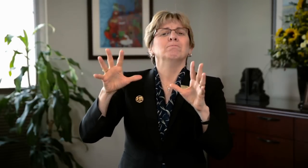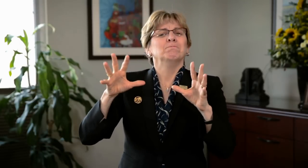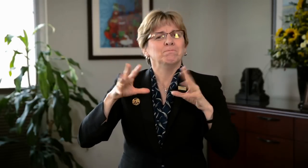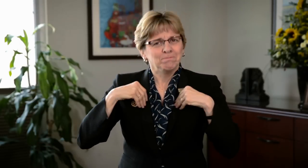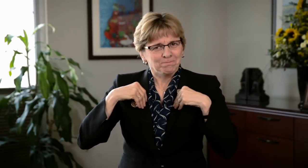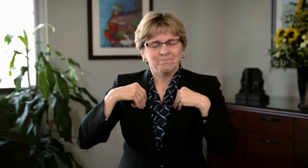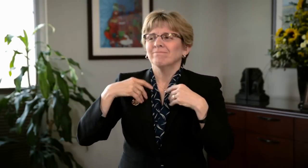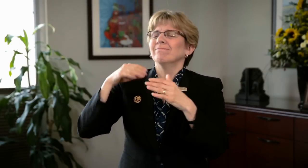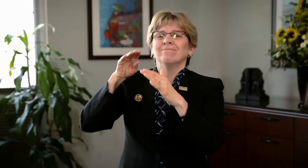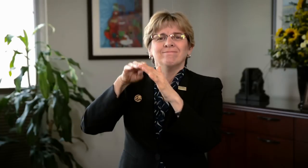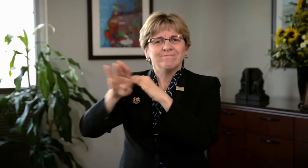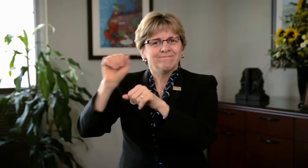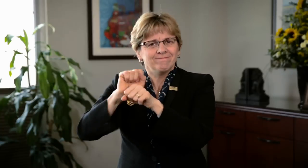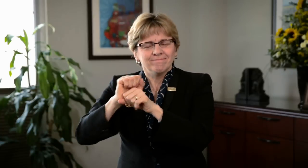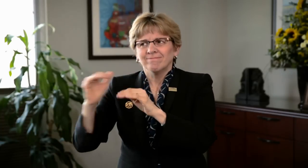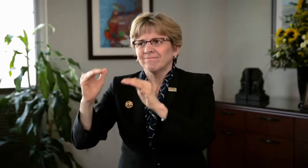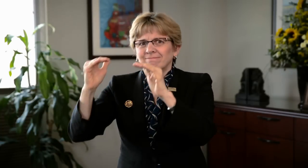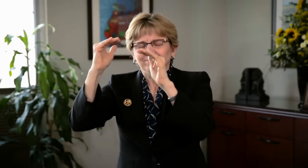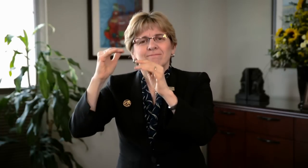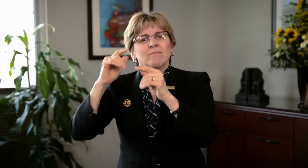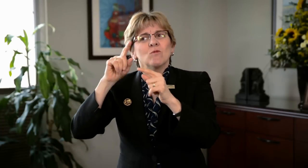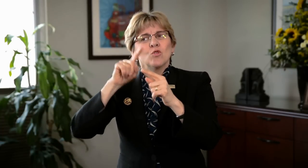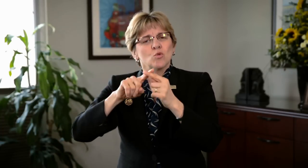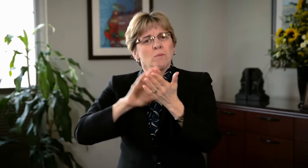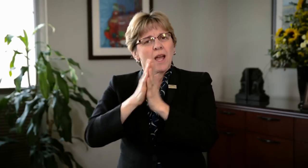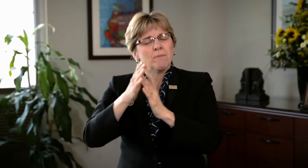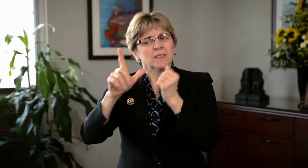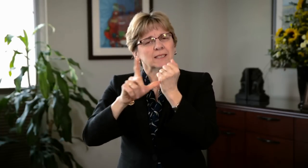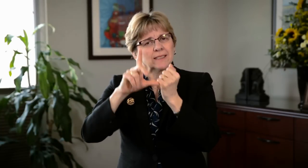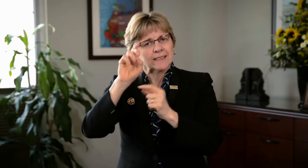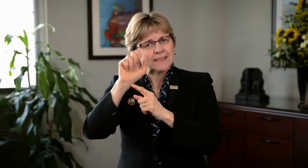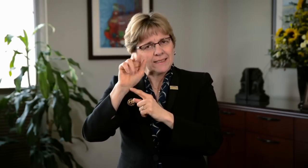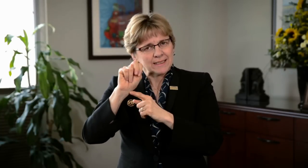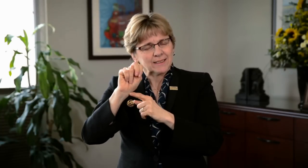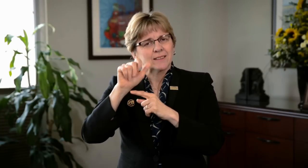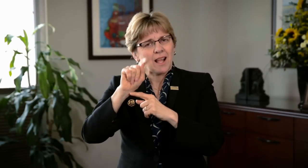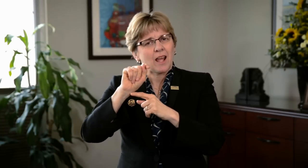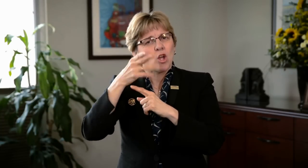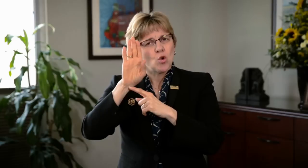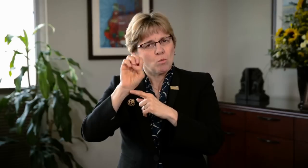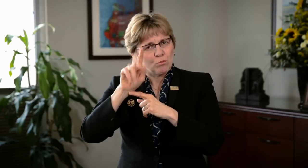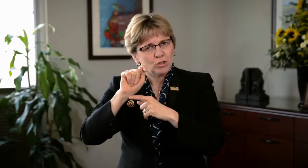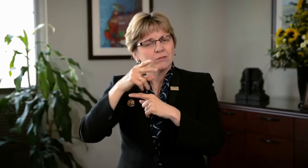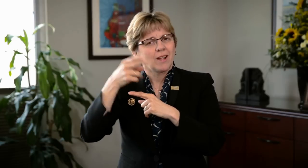I accepted a position and moved up to the position of Assistant Dean at